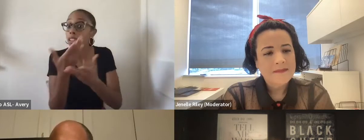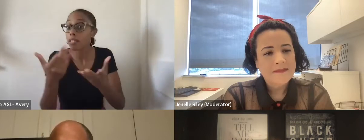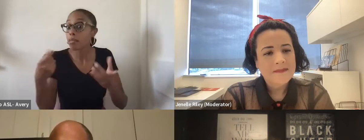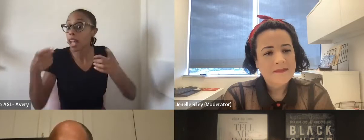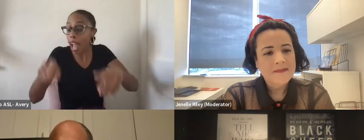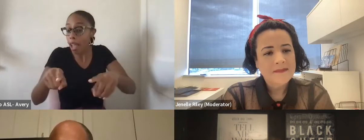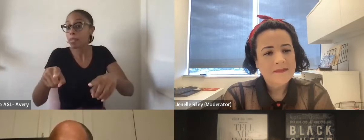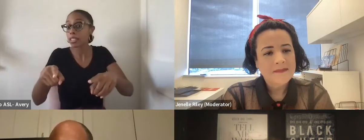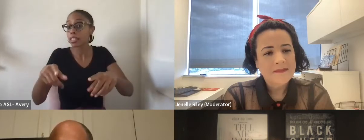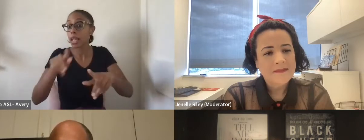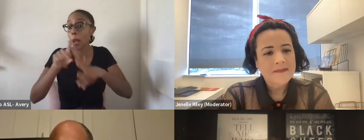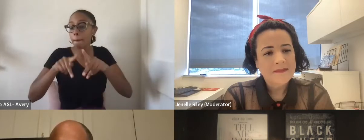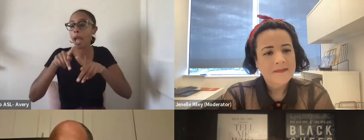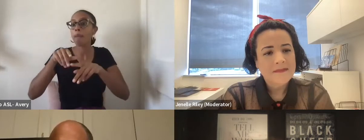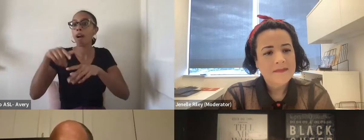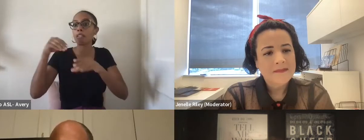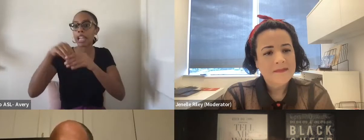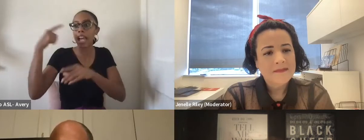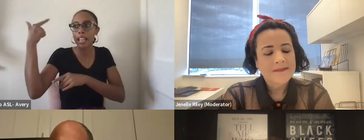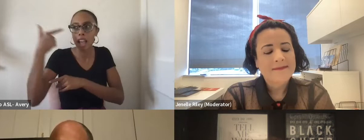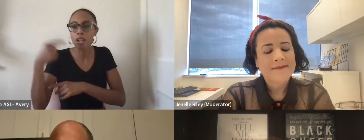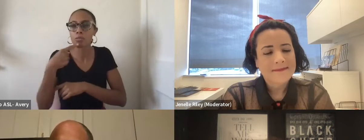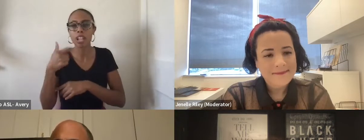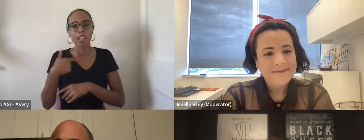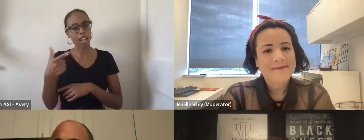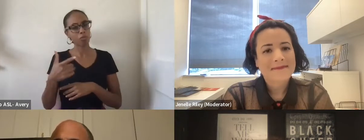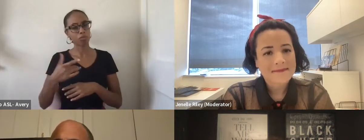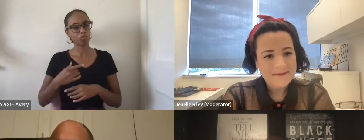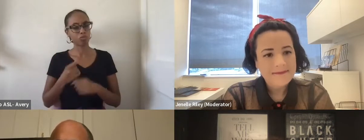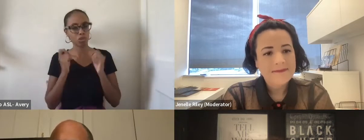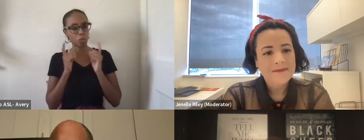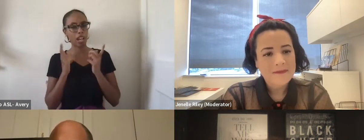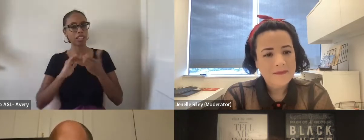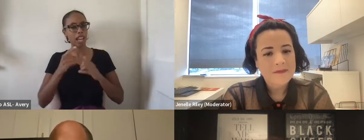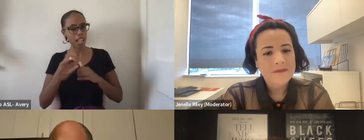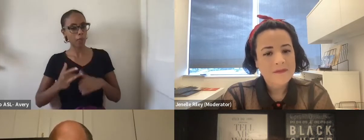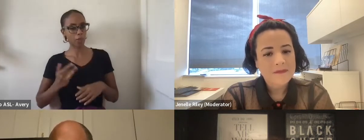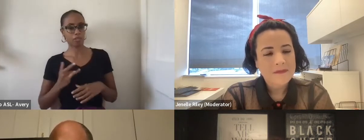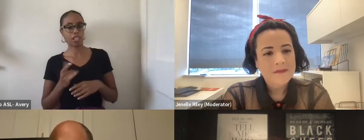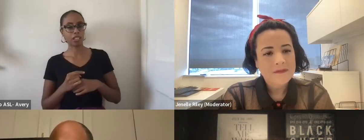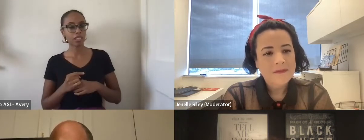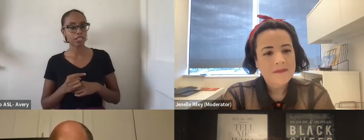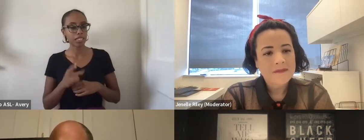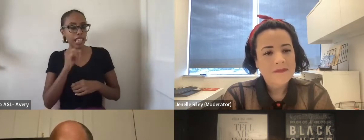They didn't realize how much Diana or the Monarchy meant to them until you know, she died.